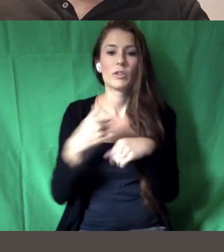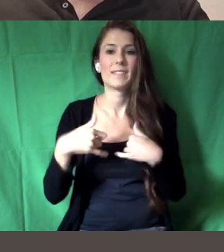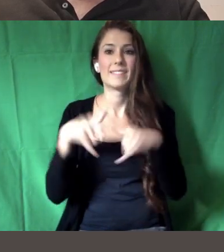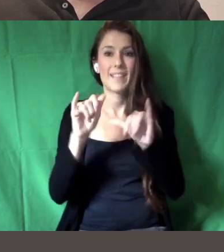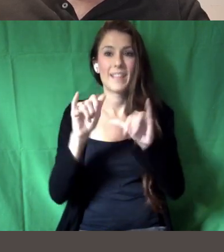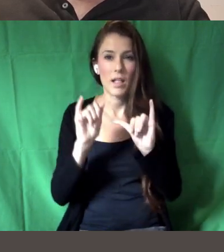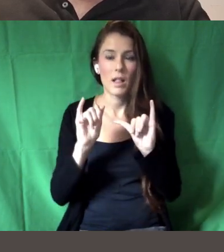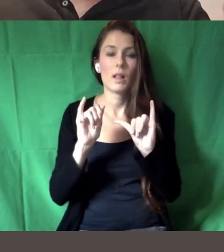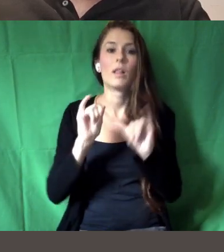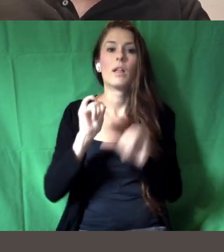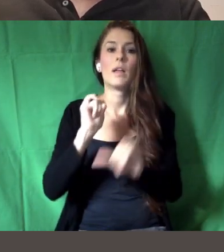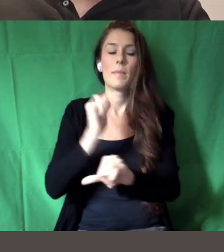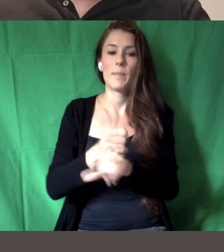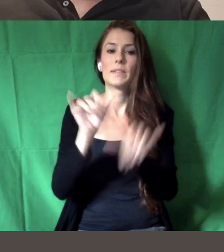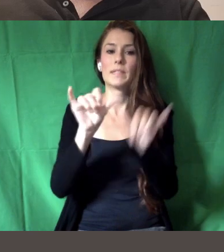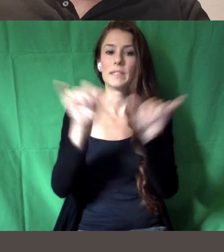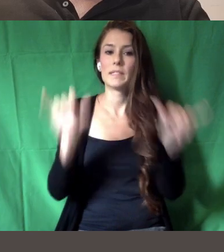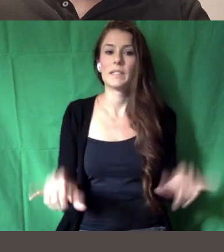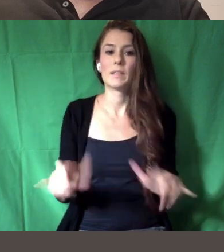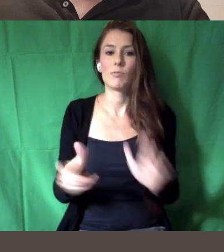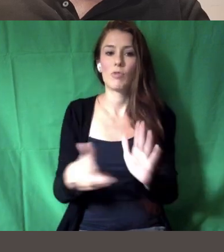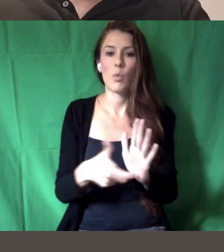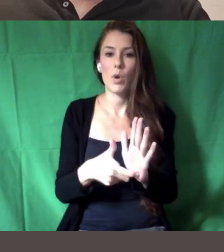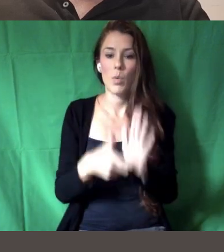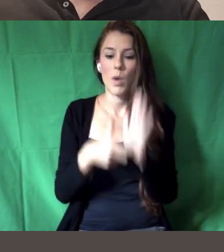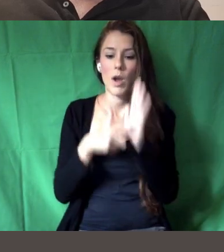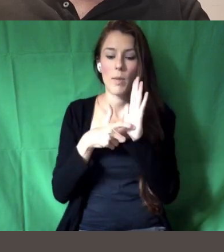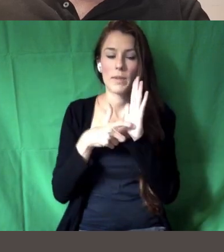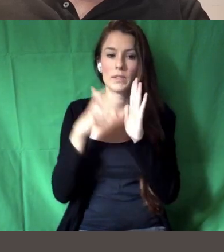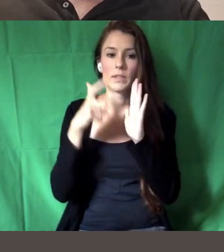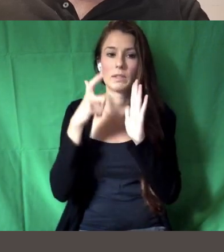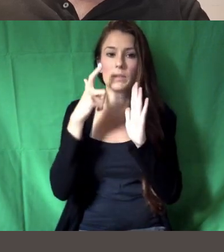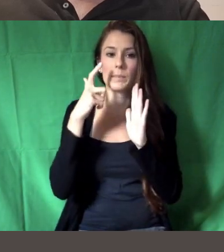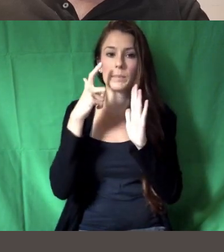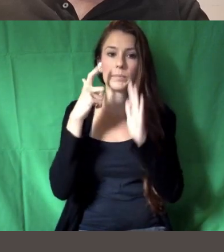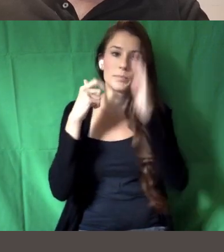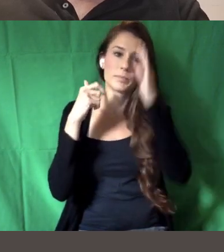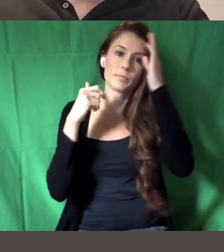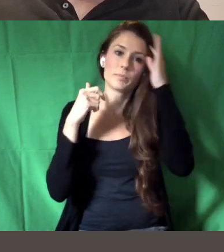that still implements system requirements in terms of latency and throughput.